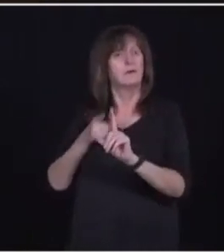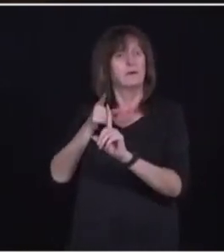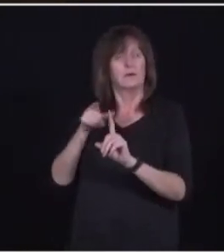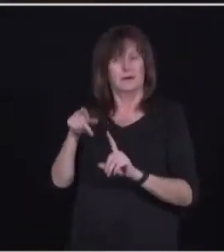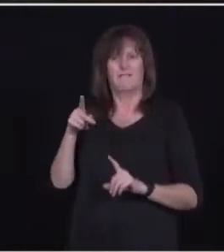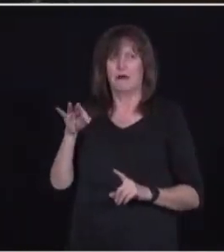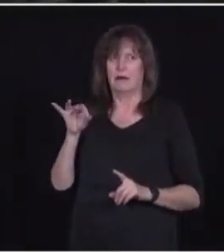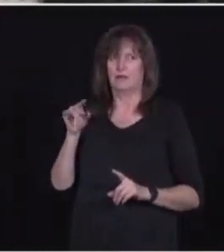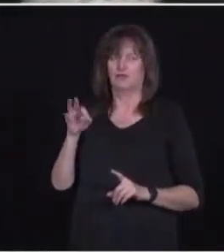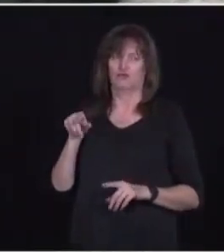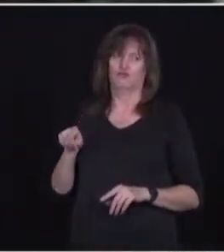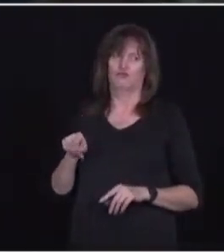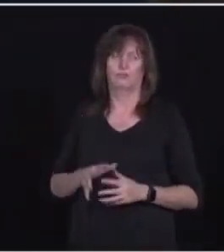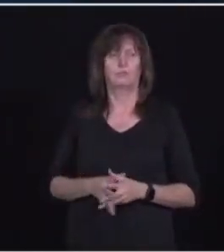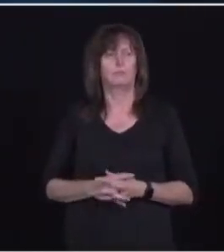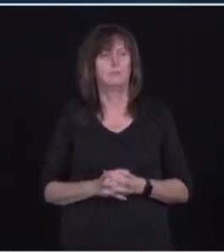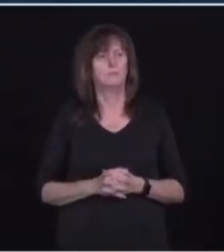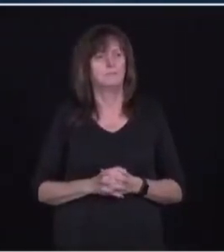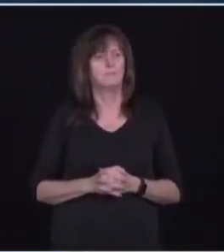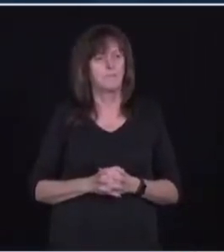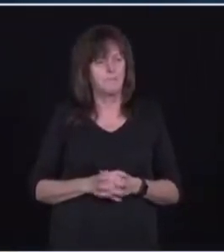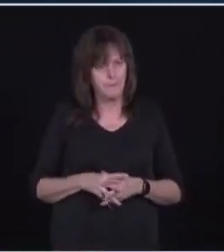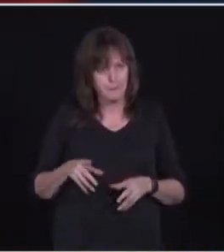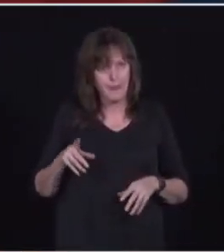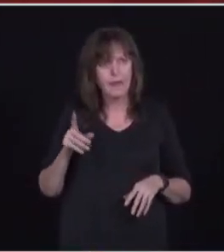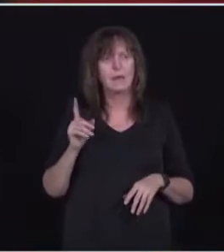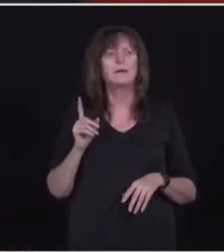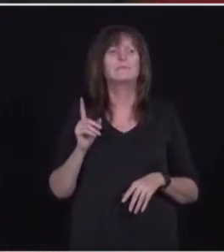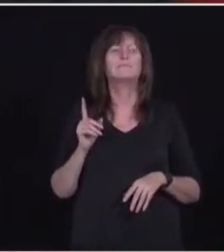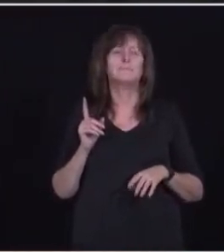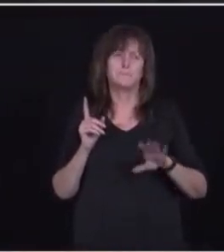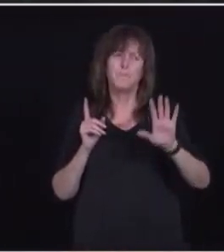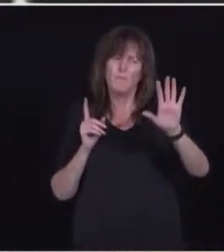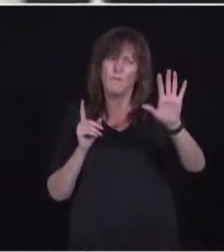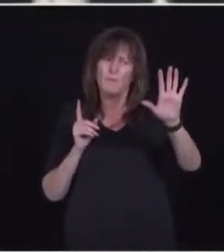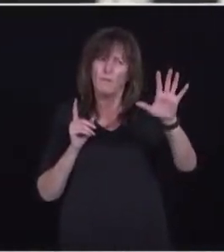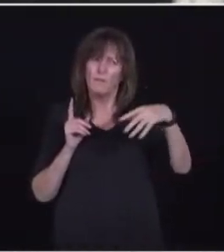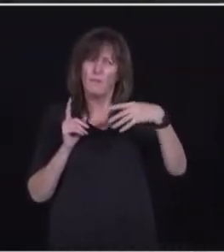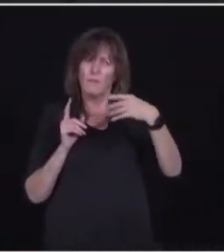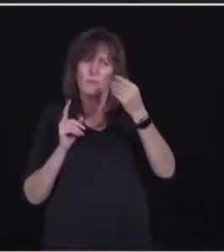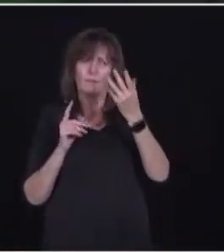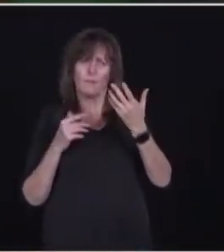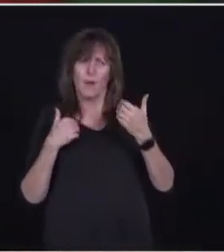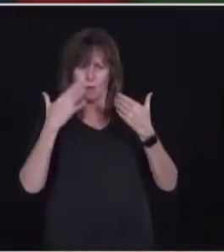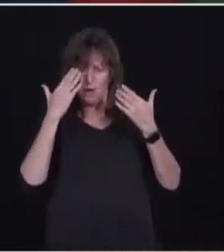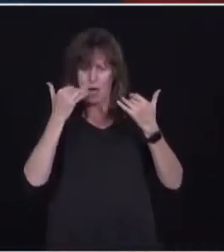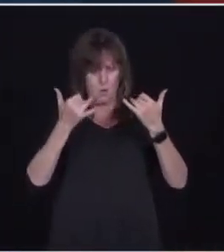of vaccines available, the concerns are mostly with respect to the Pfizer vaccines. I know how to run operations